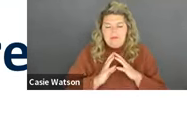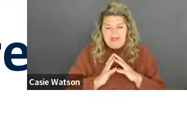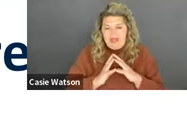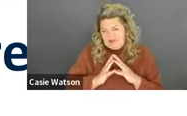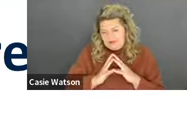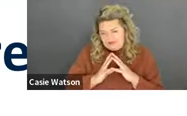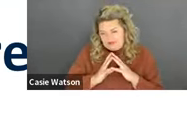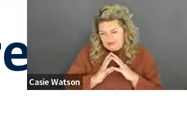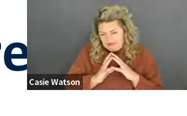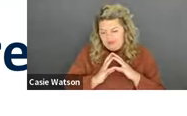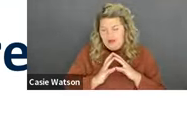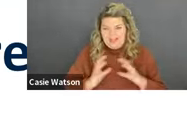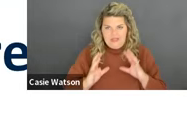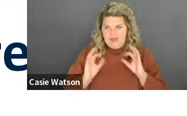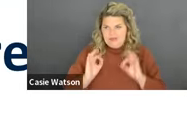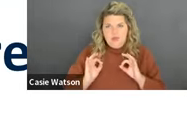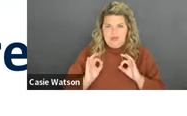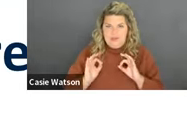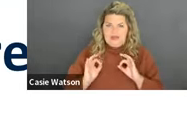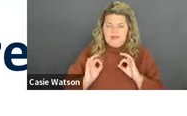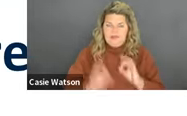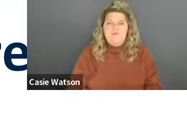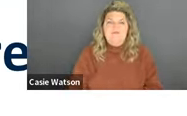to make that interaction as smooth as possible.